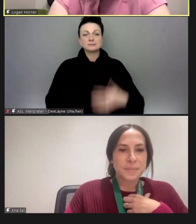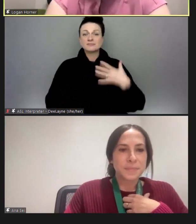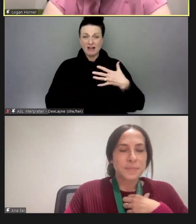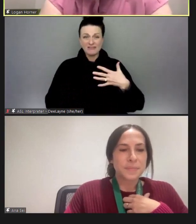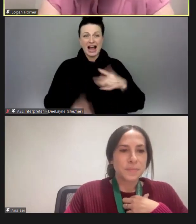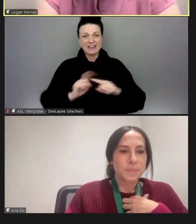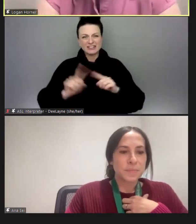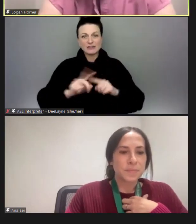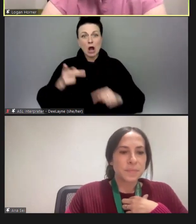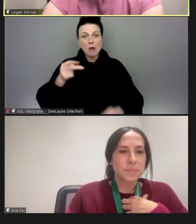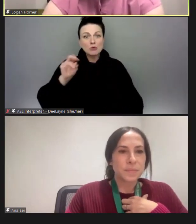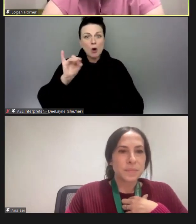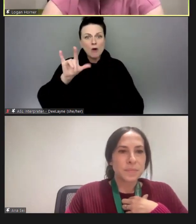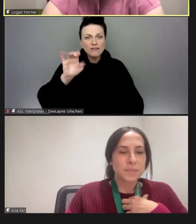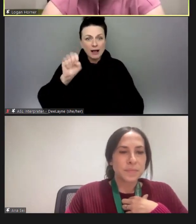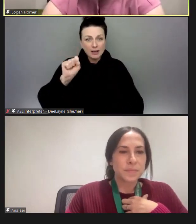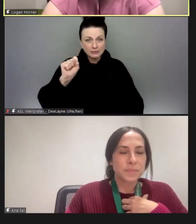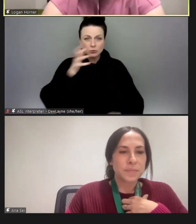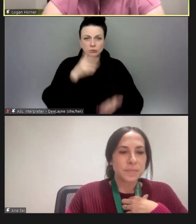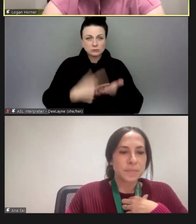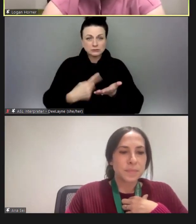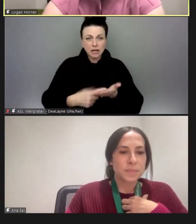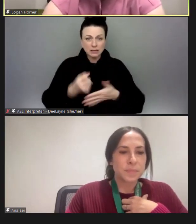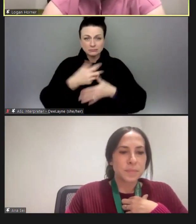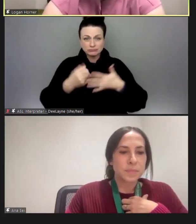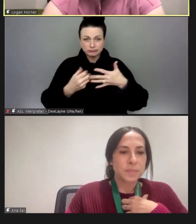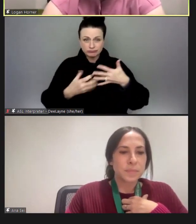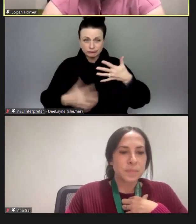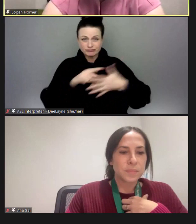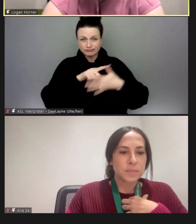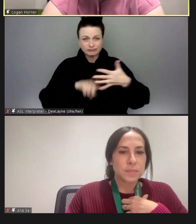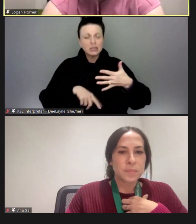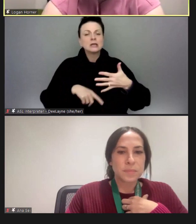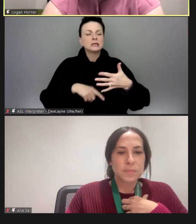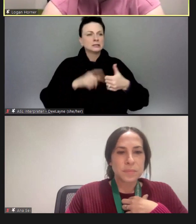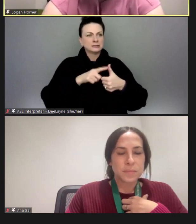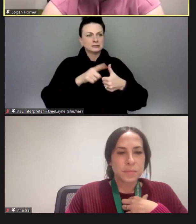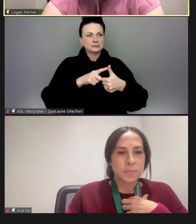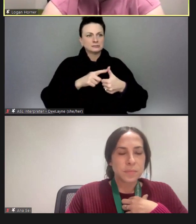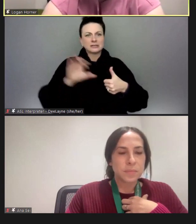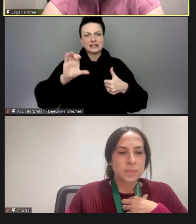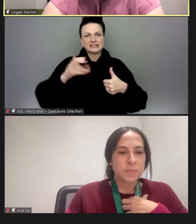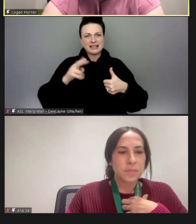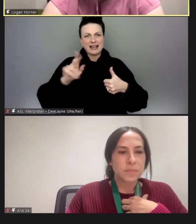that we're going to talk about are um